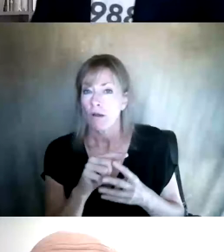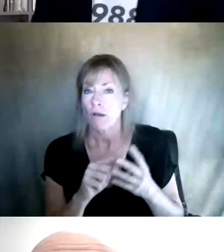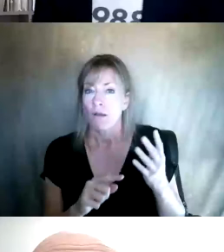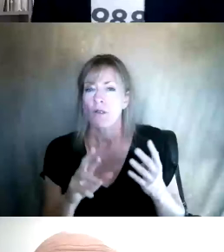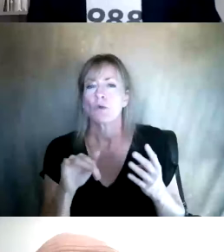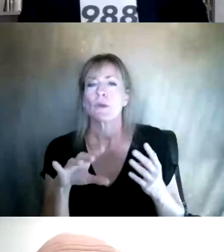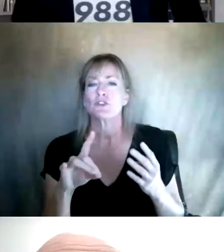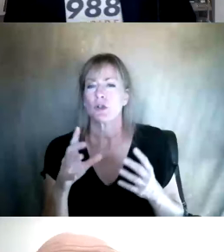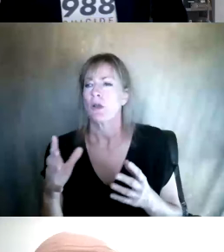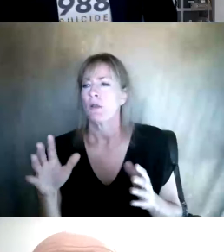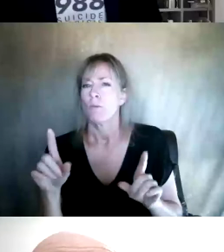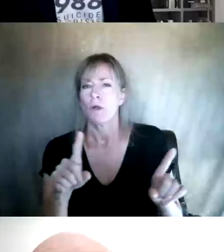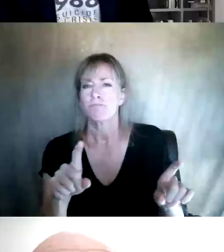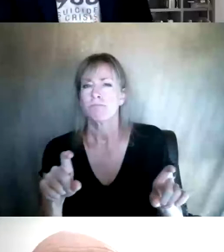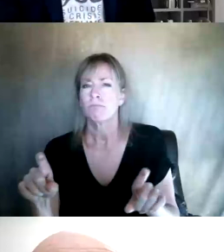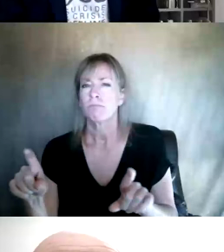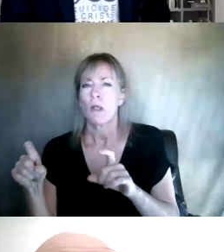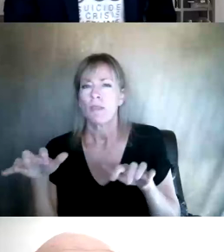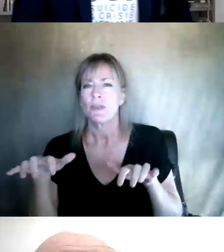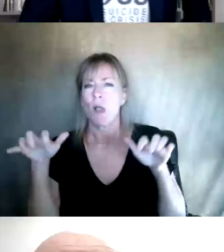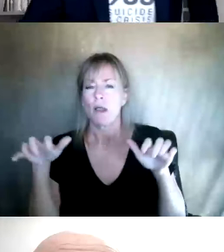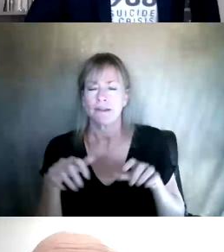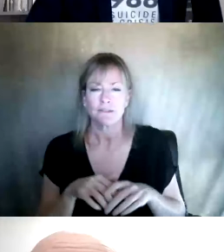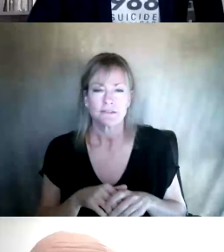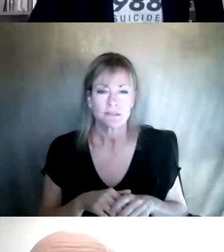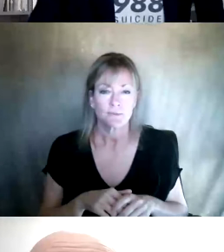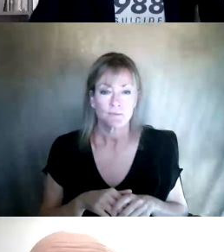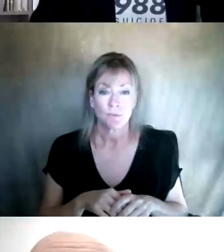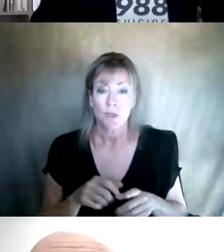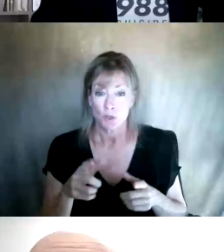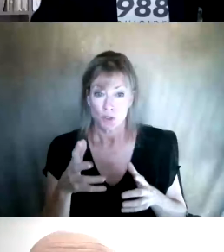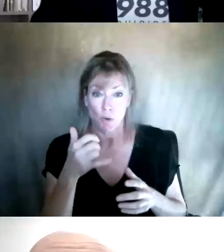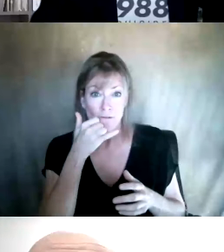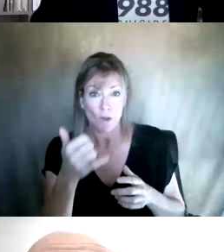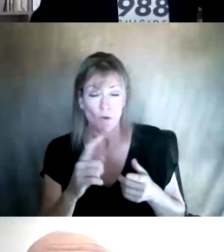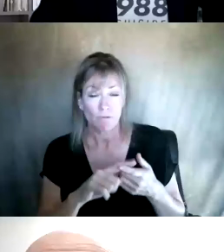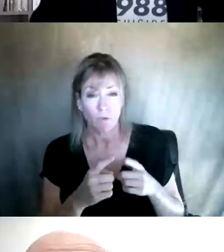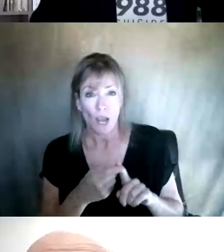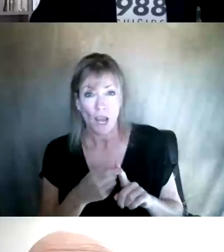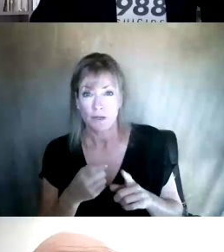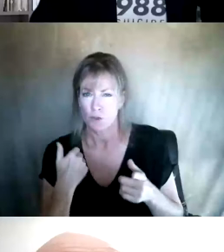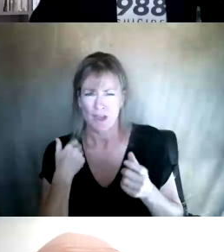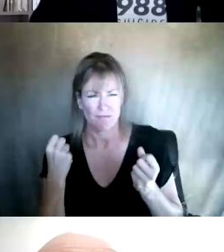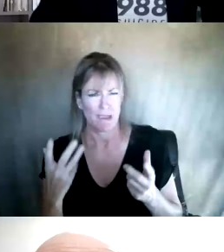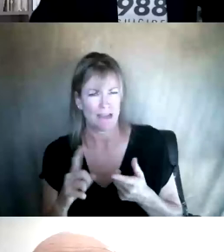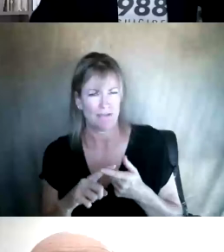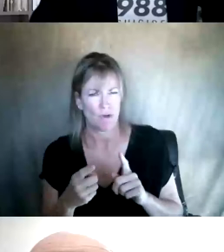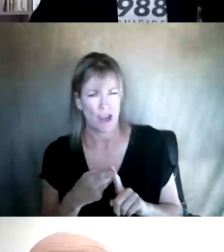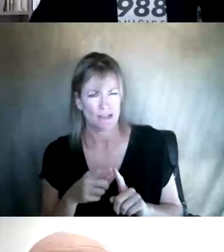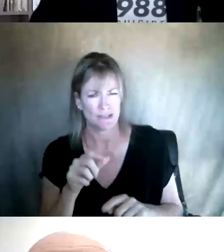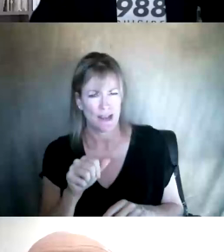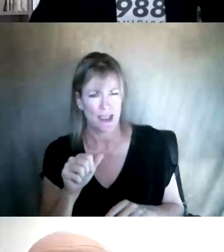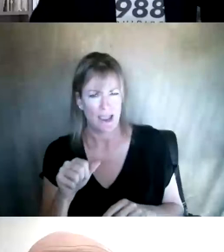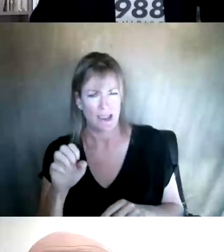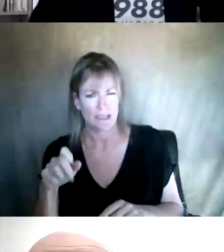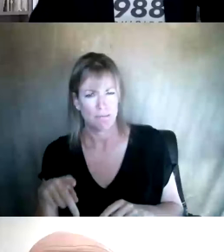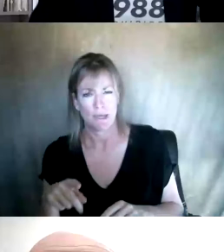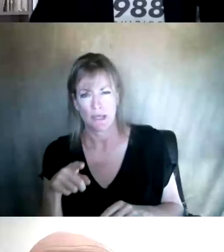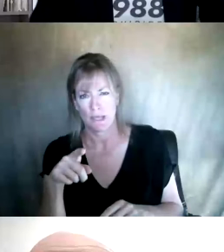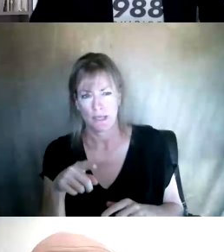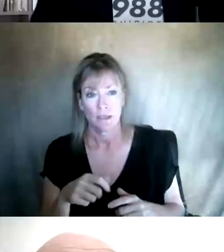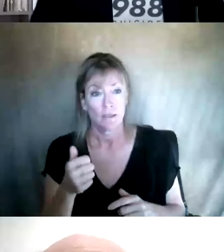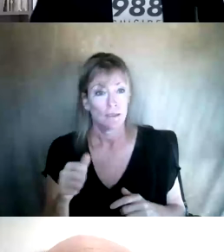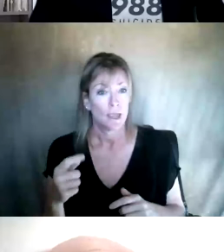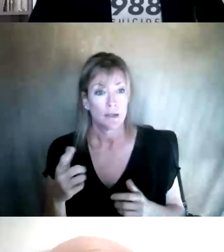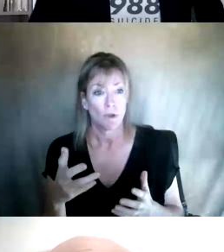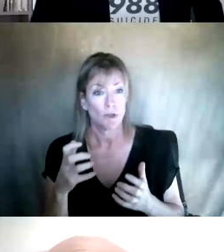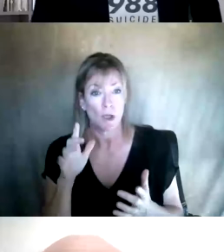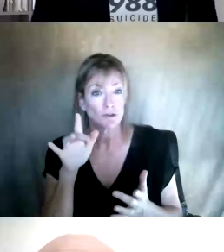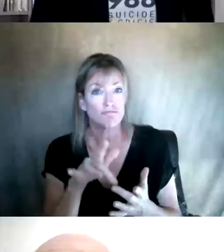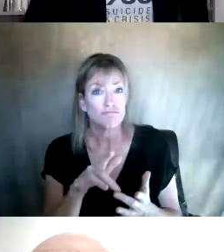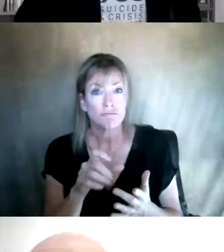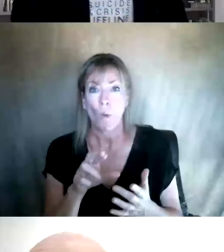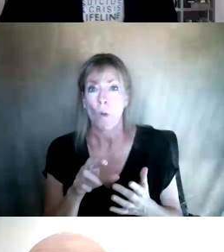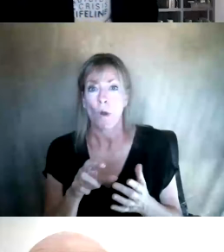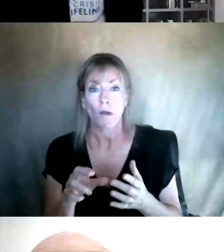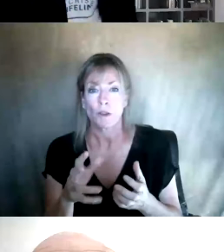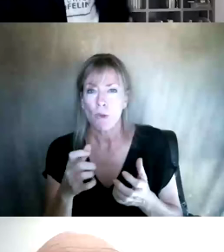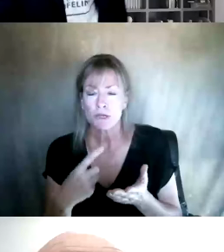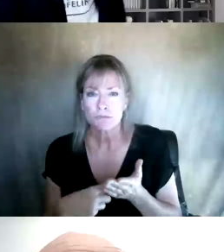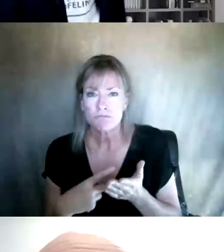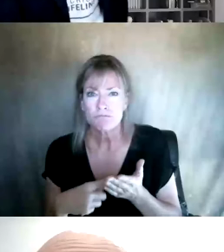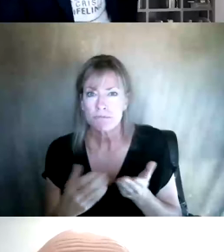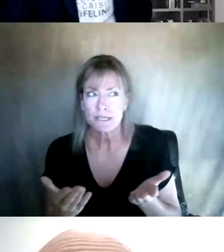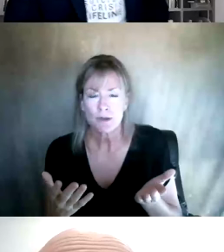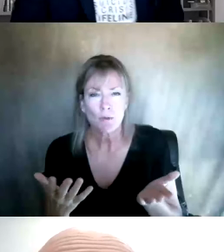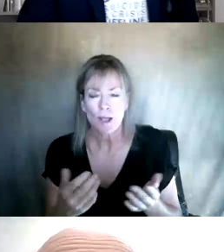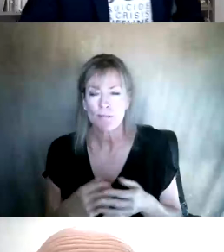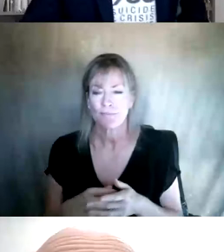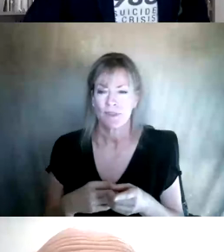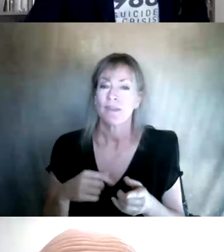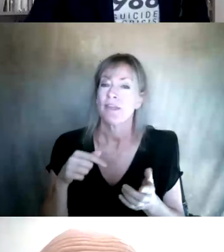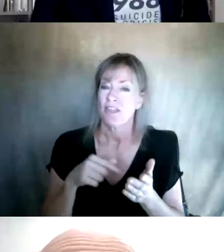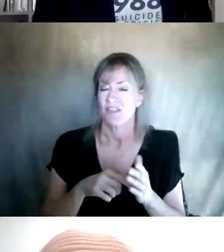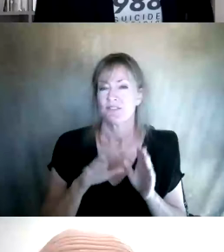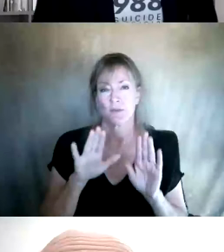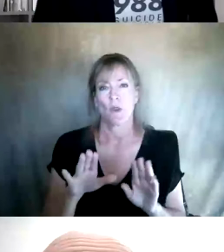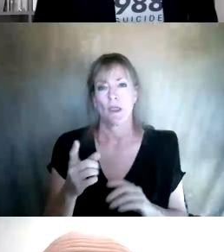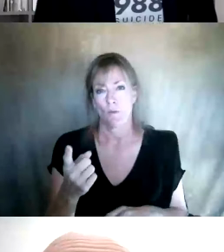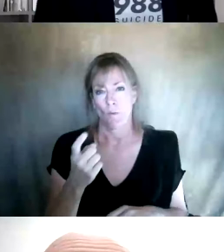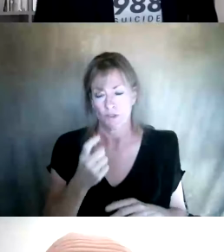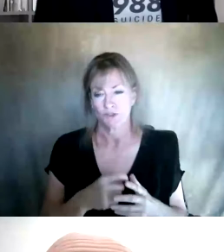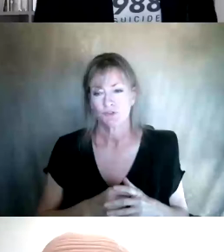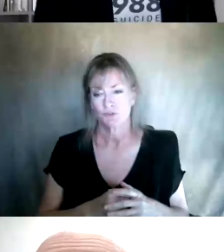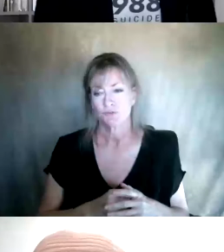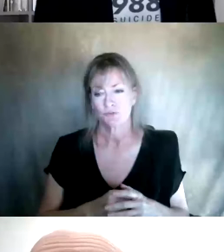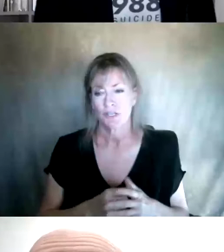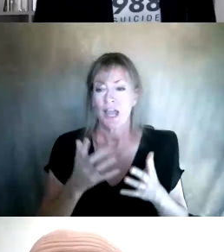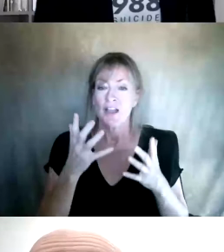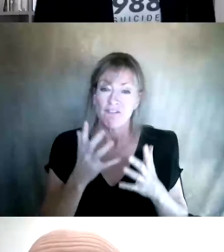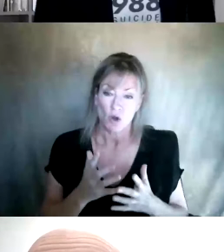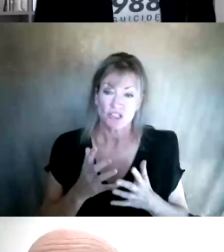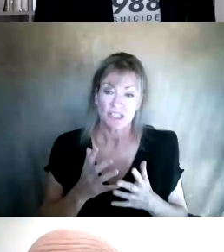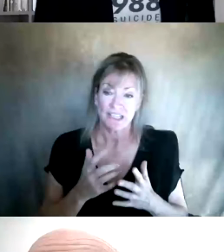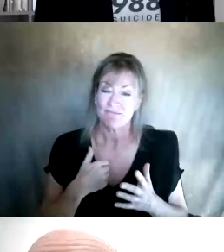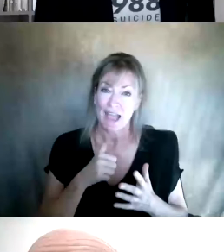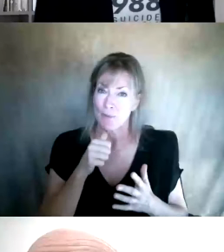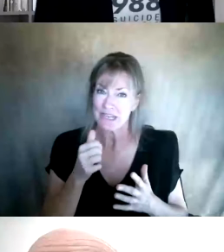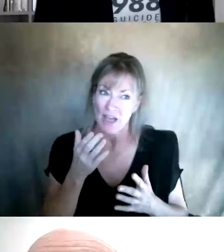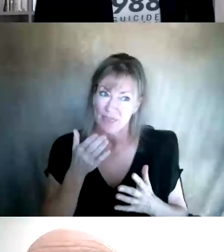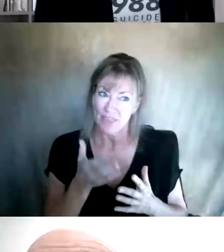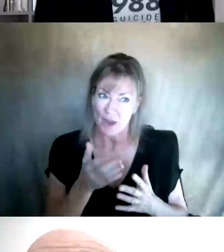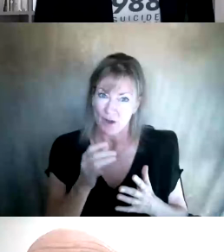TO OR YOU WANT TO PHONE A FRIEND? >>: UNFORTUNATELY I WAS NOT AT THAT SPECIFIC